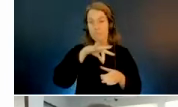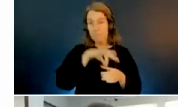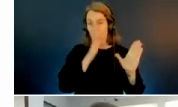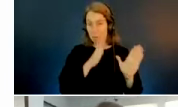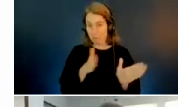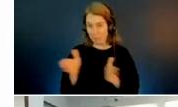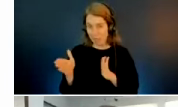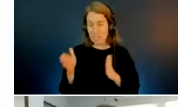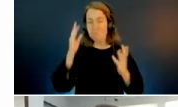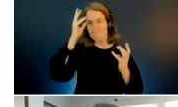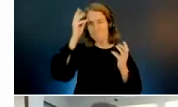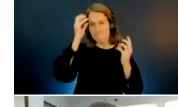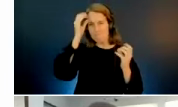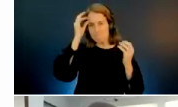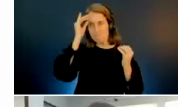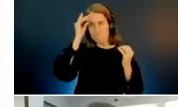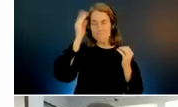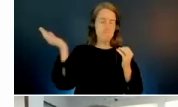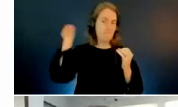and we're going to go through all these questions and discuss them